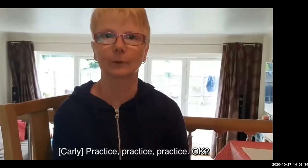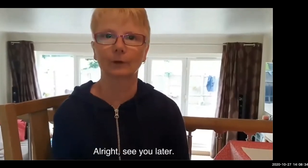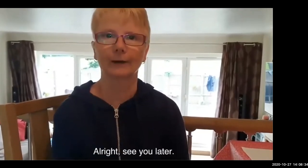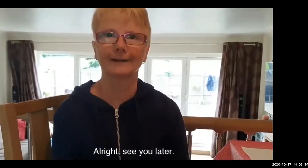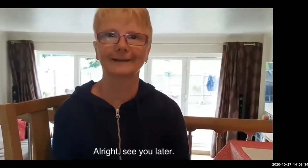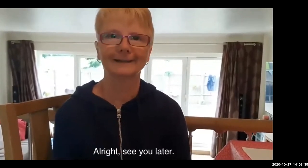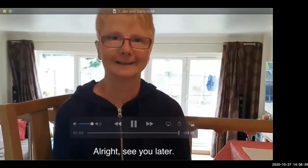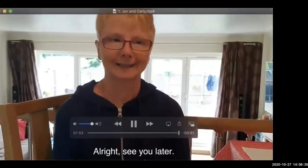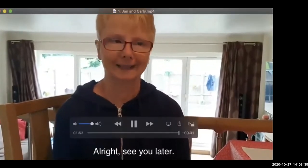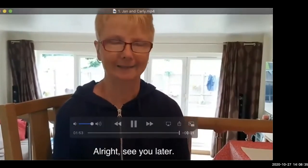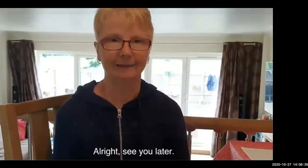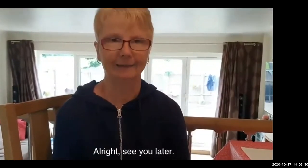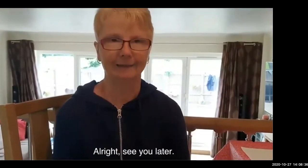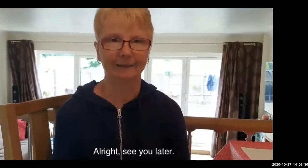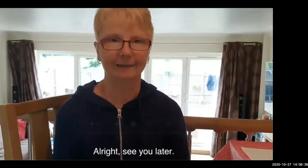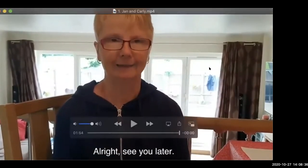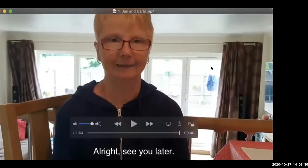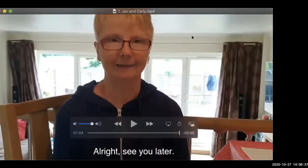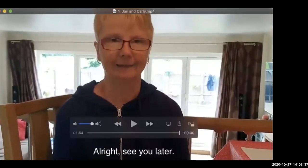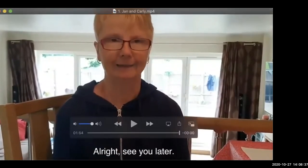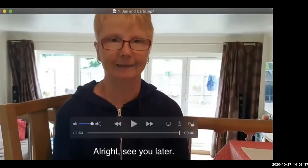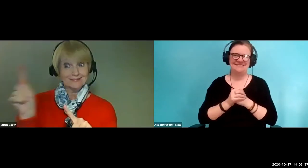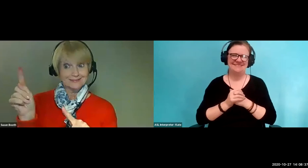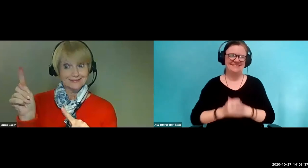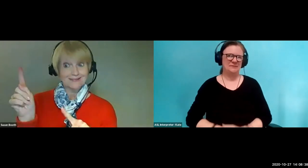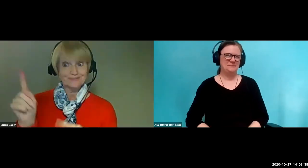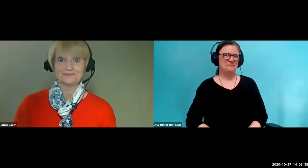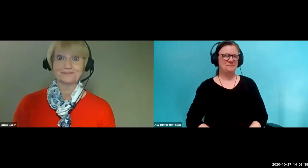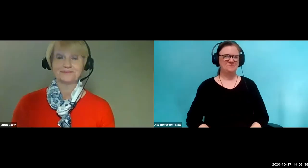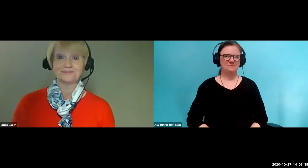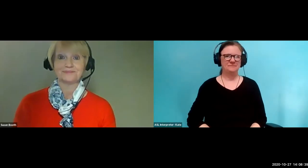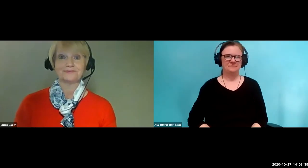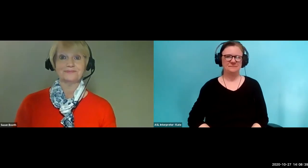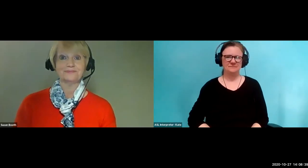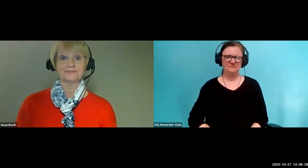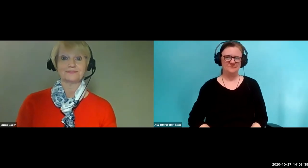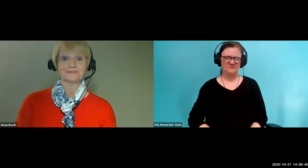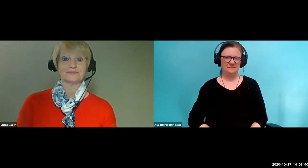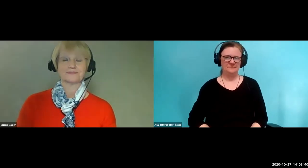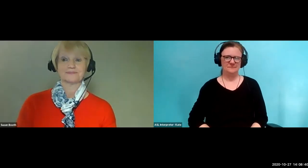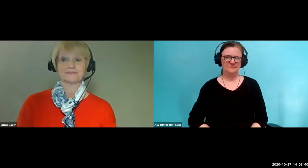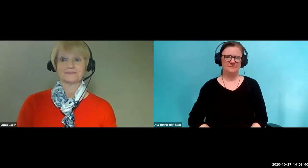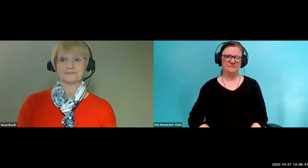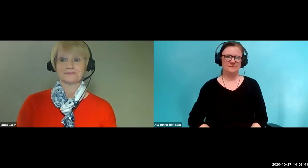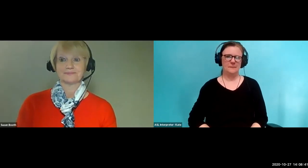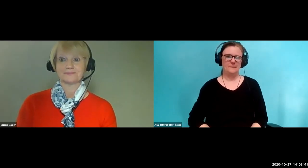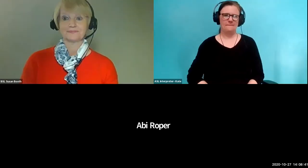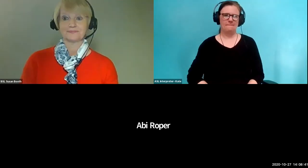Alright, see you later